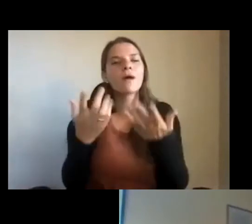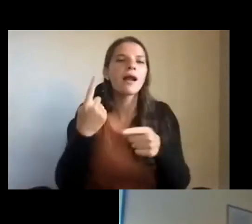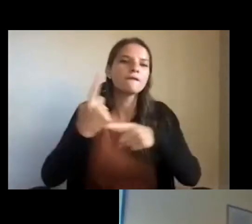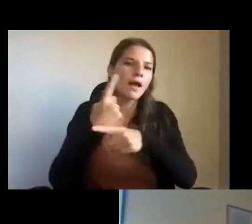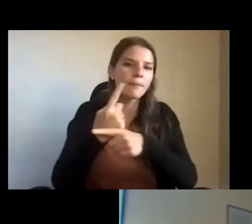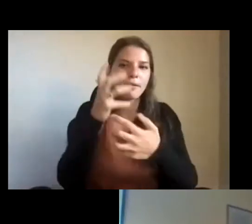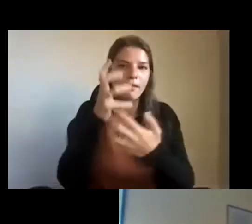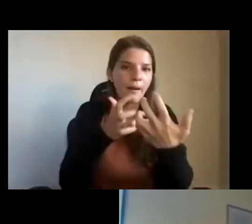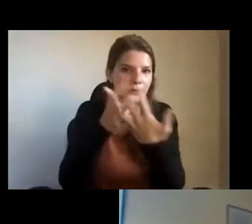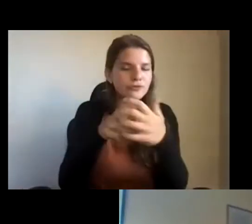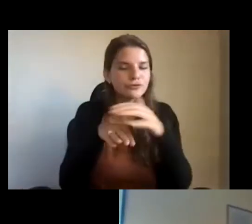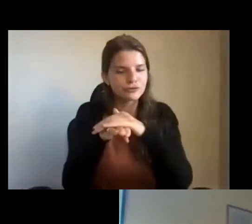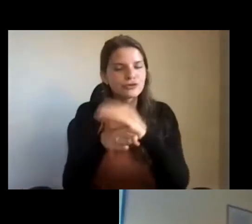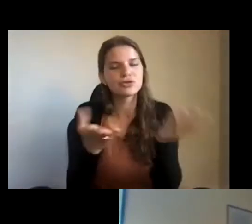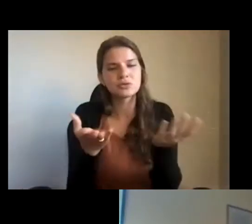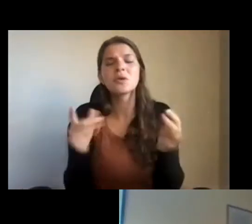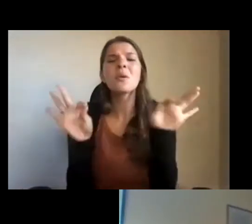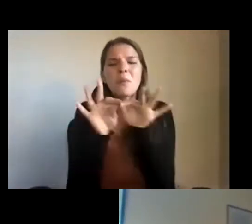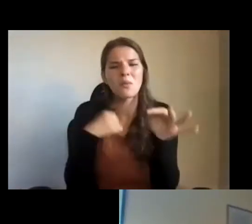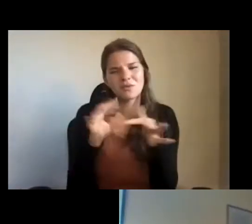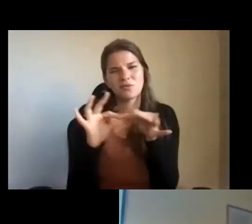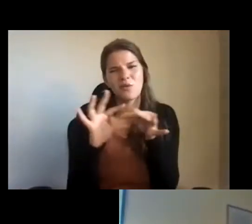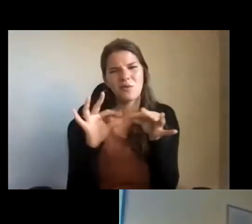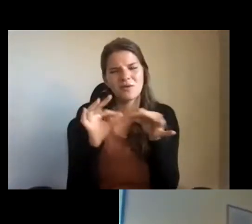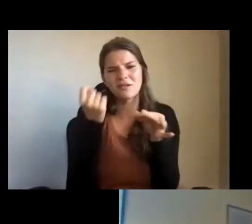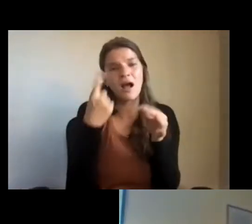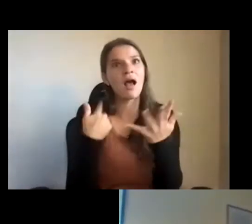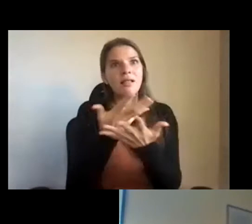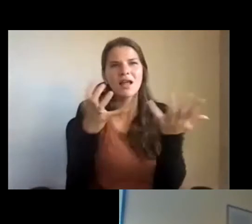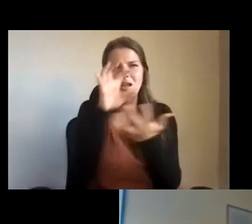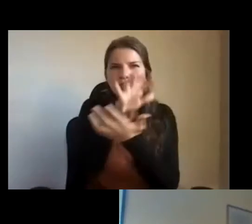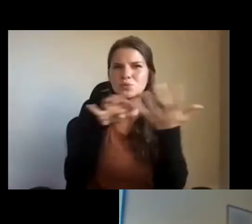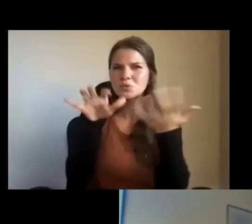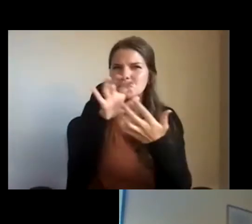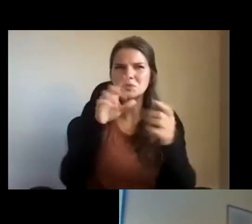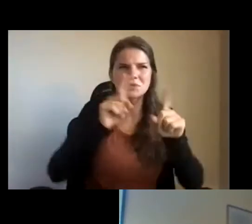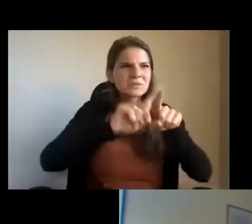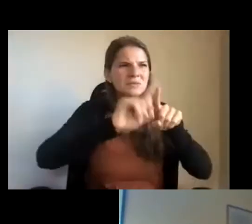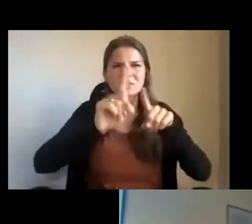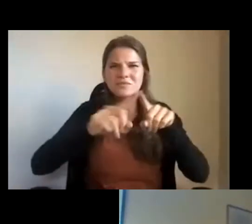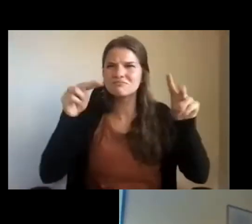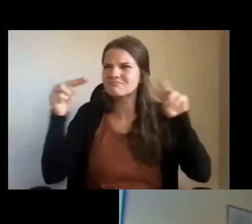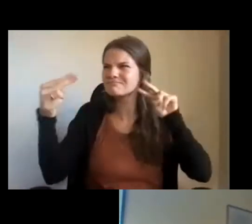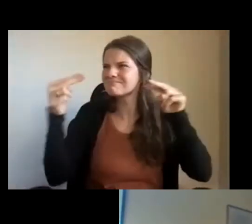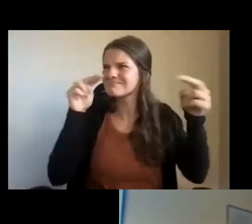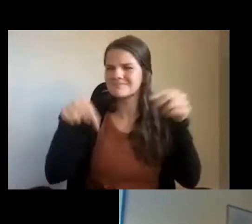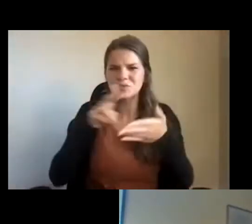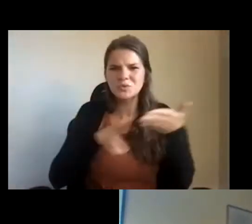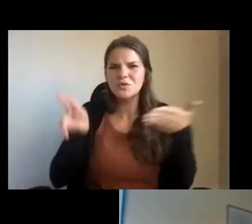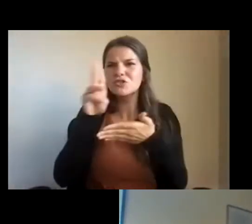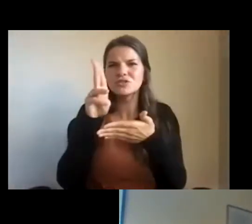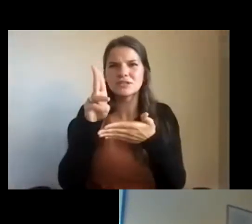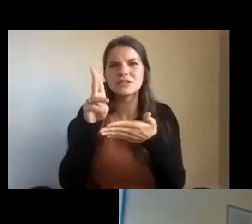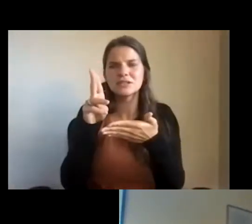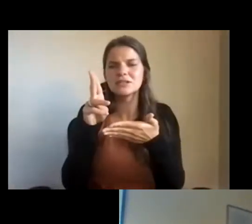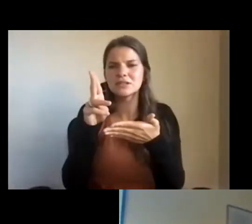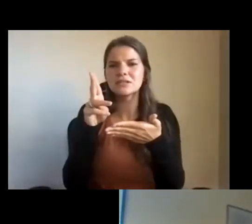important to note just because there's been a lot of confusion across the University, the